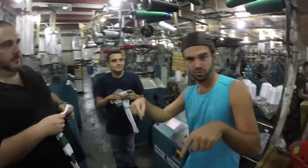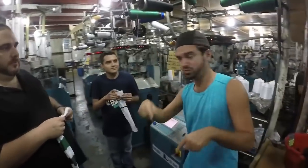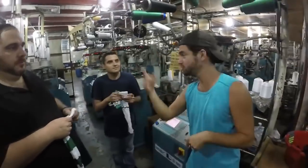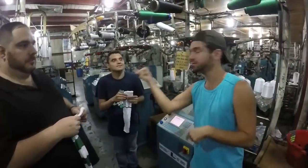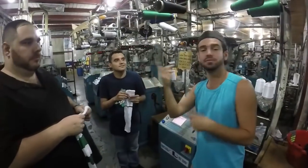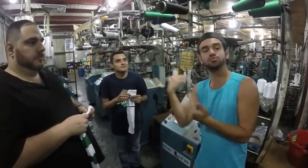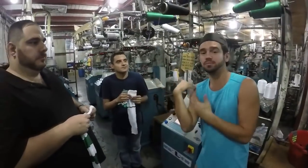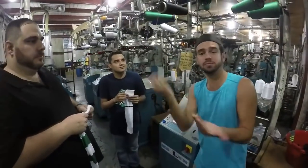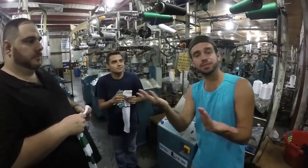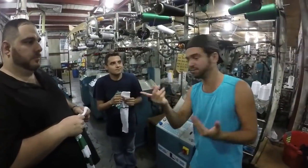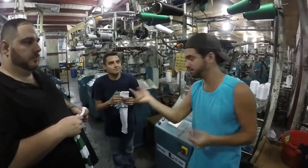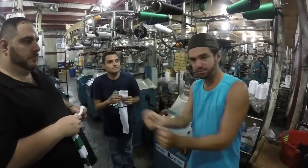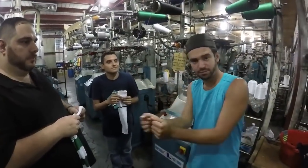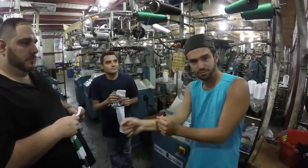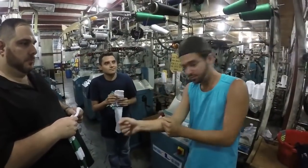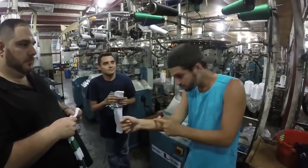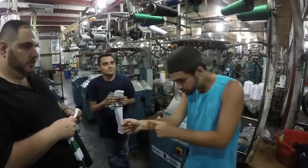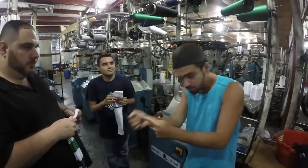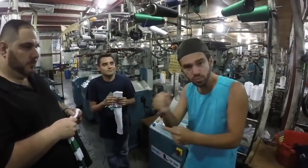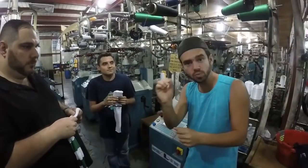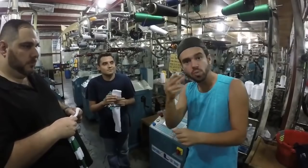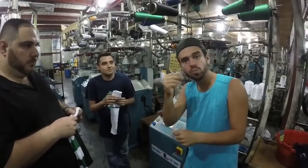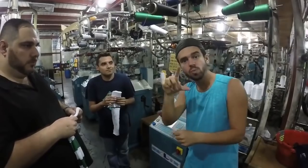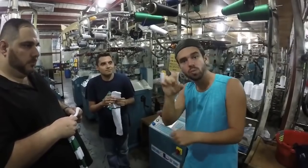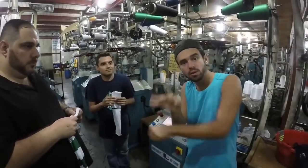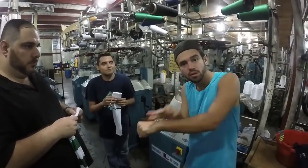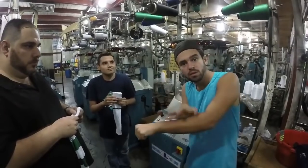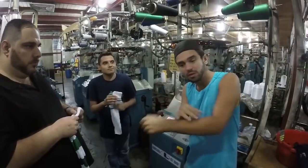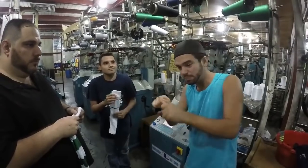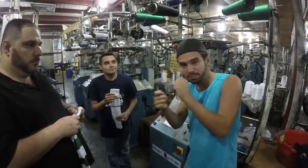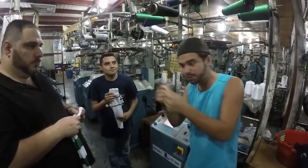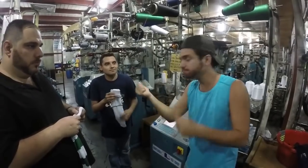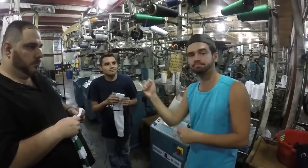He's a deaf worker here. His job is to ensure there is no hole or defect in any sock or product.